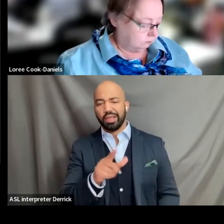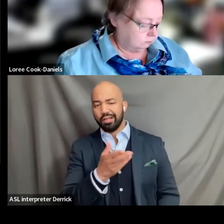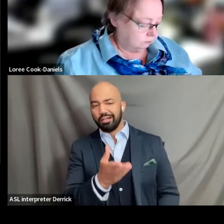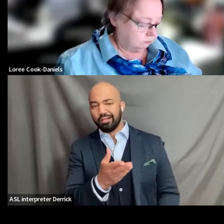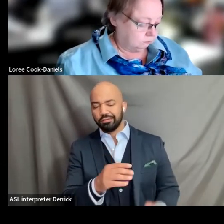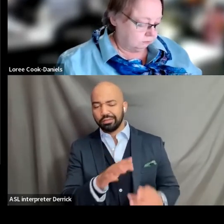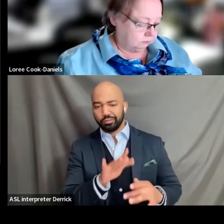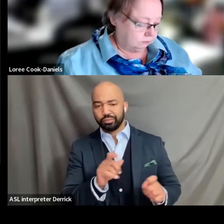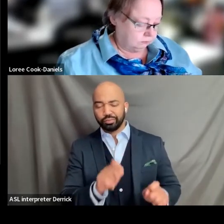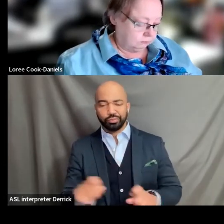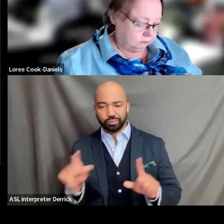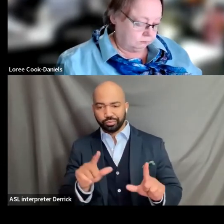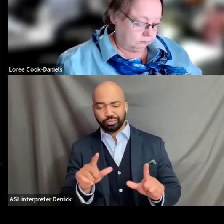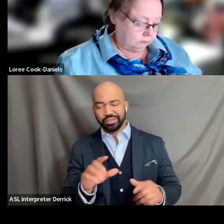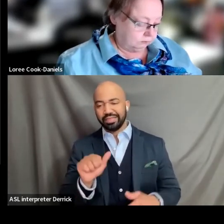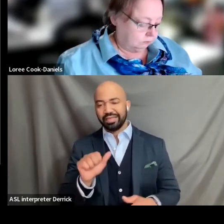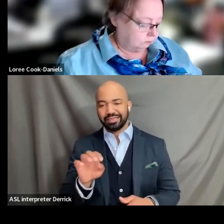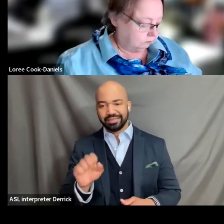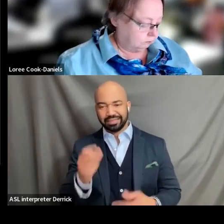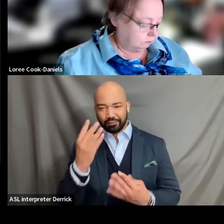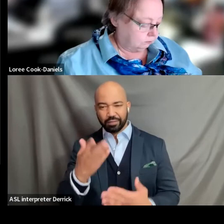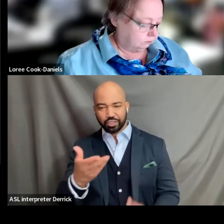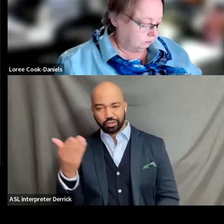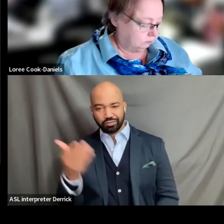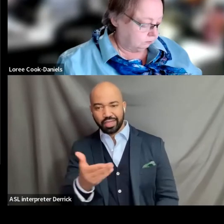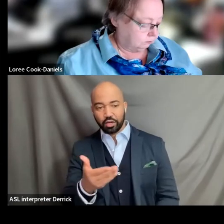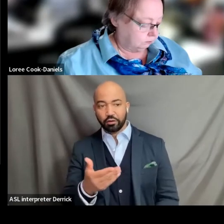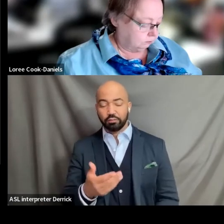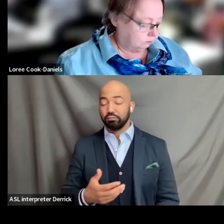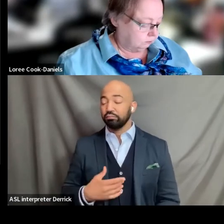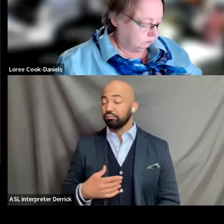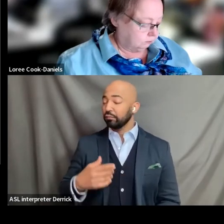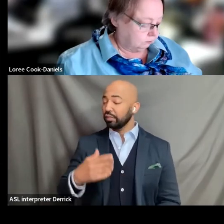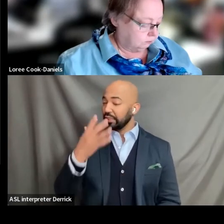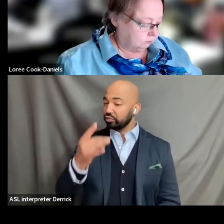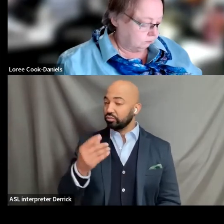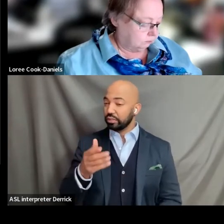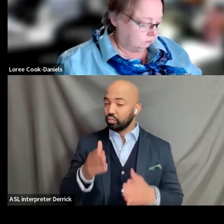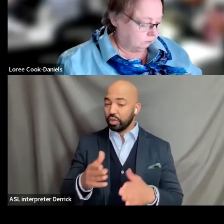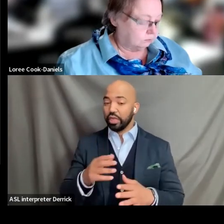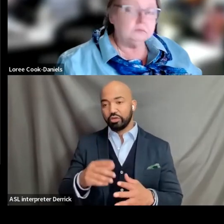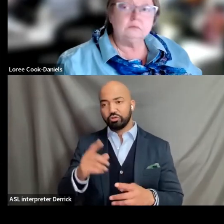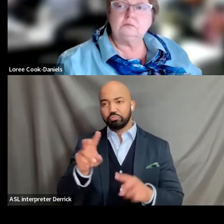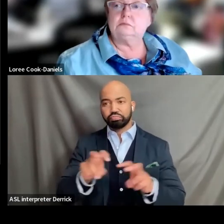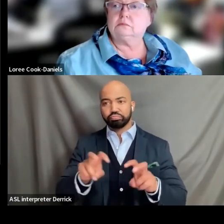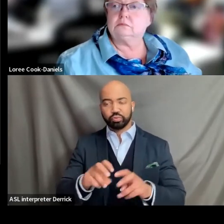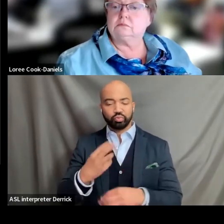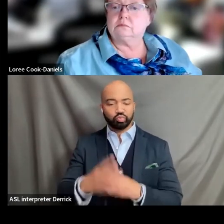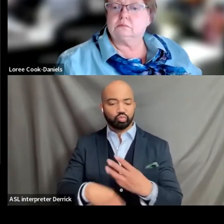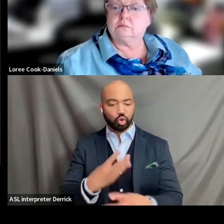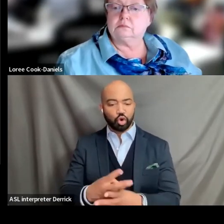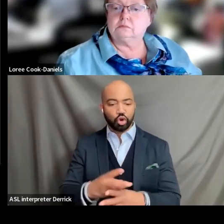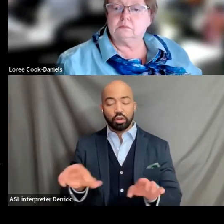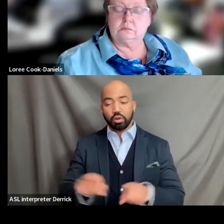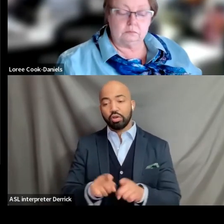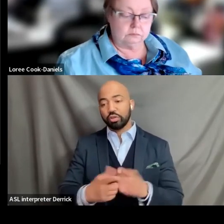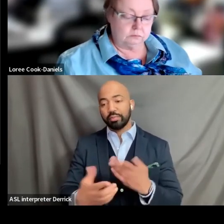It's a really fascinating way to look at the world I think and it may be useful in your work or your practice.